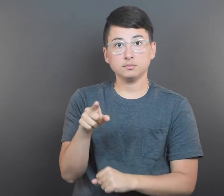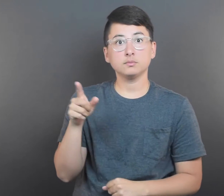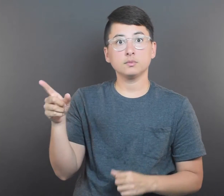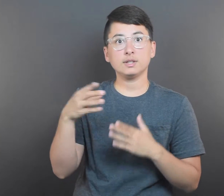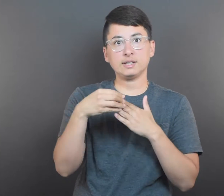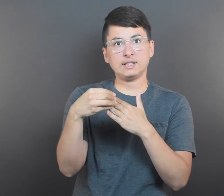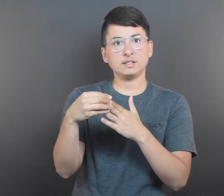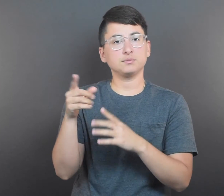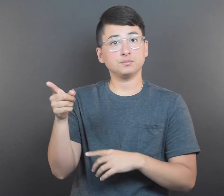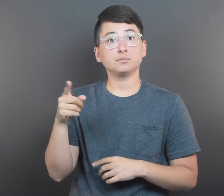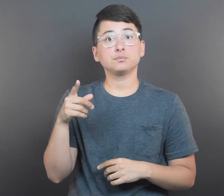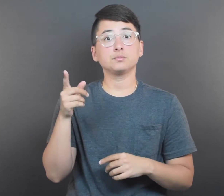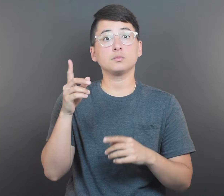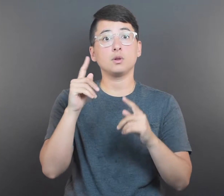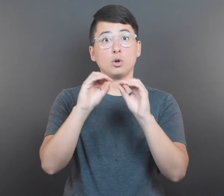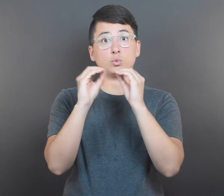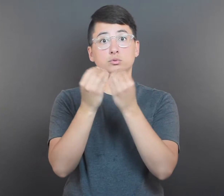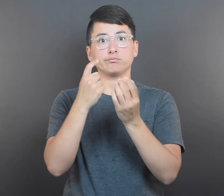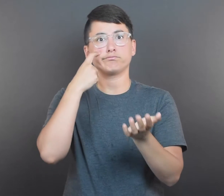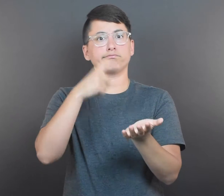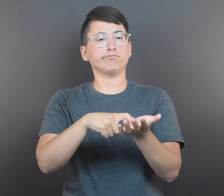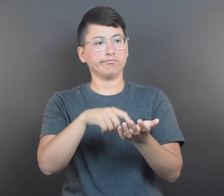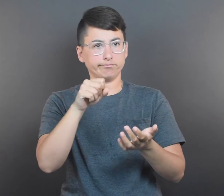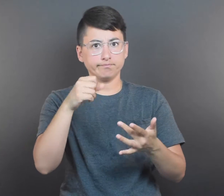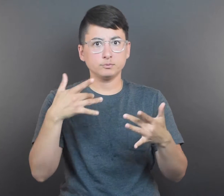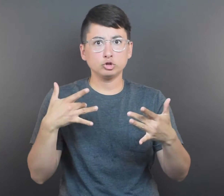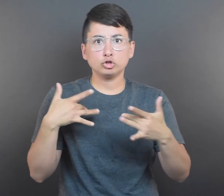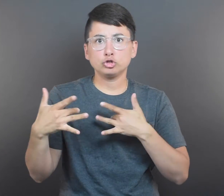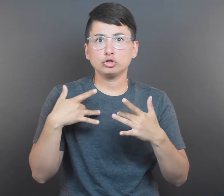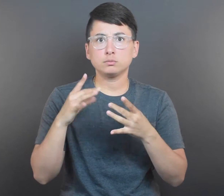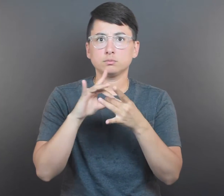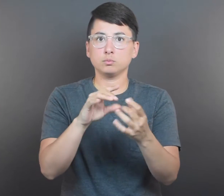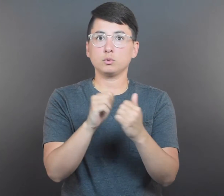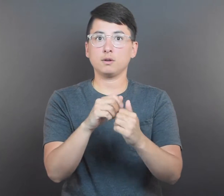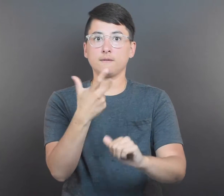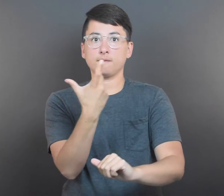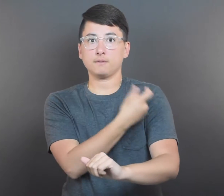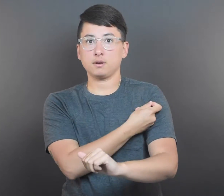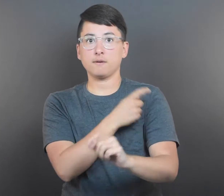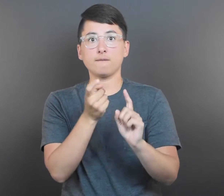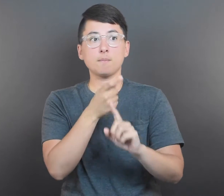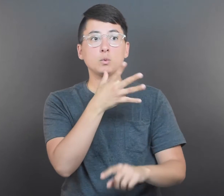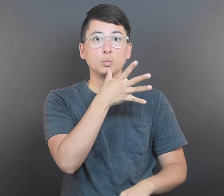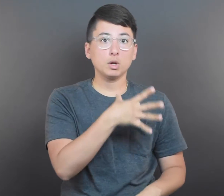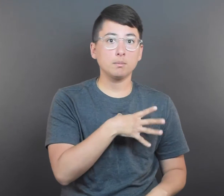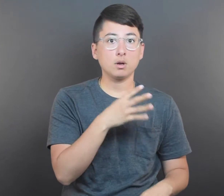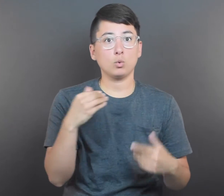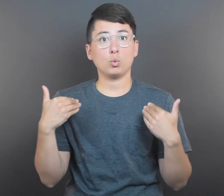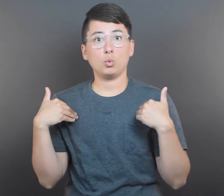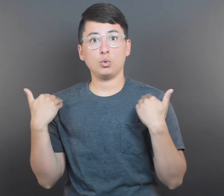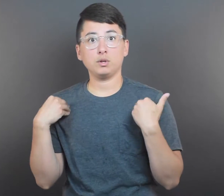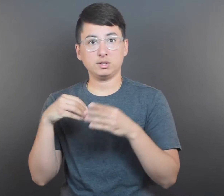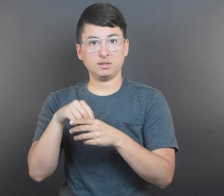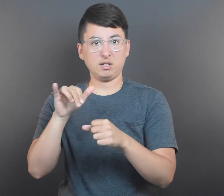held at mosques and door knocking at apartment complexes reached the 65 and older age population